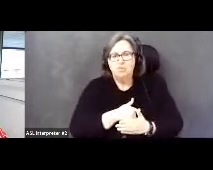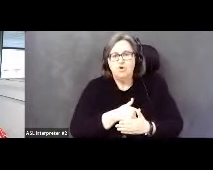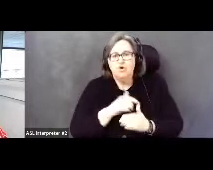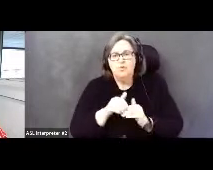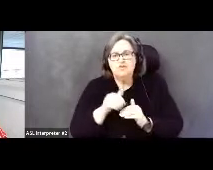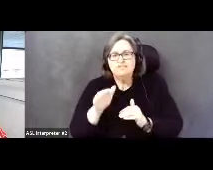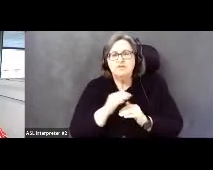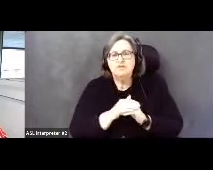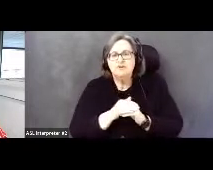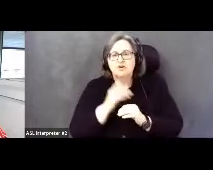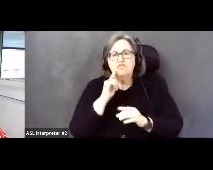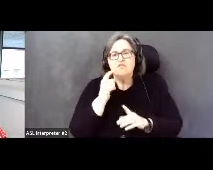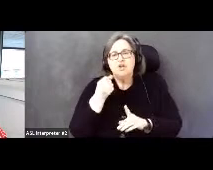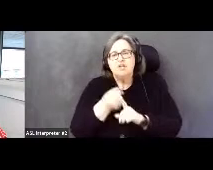on the impact of resource facilitation